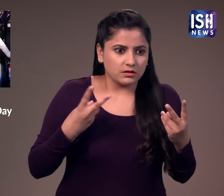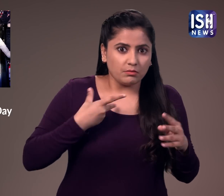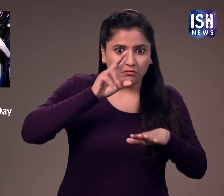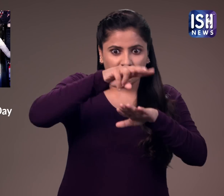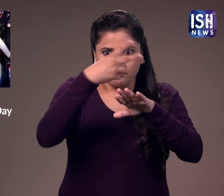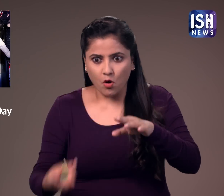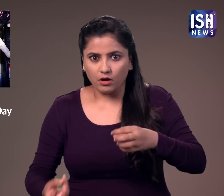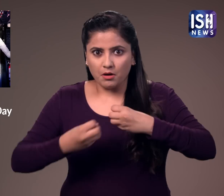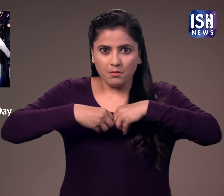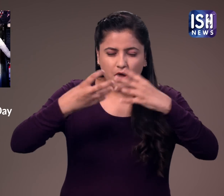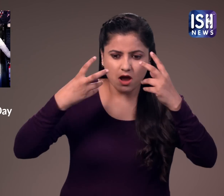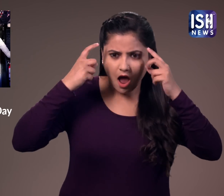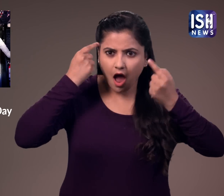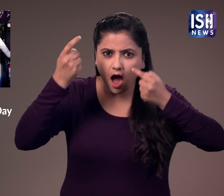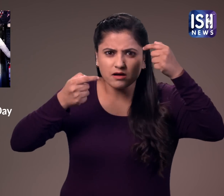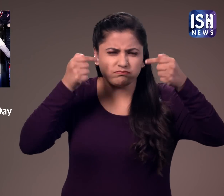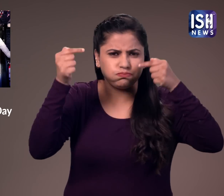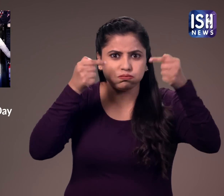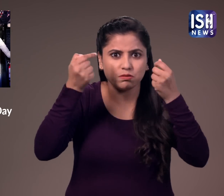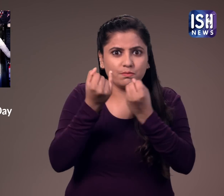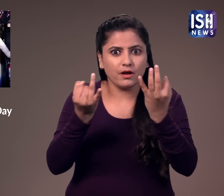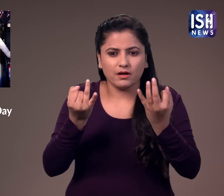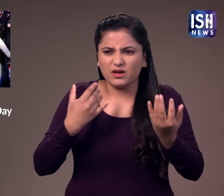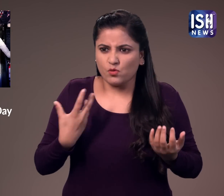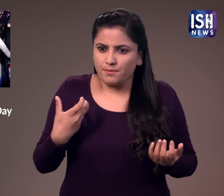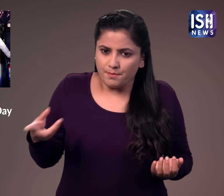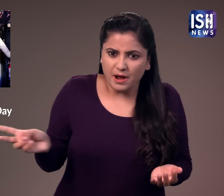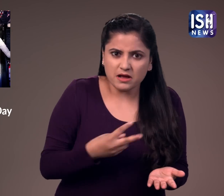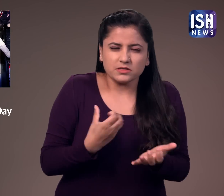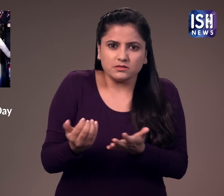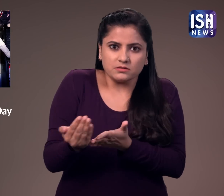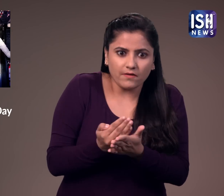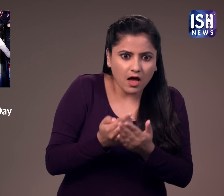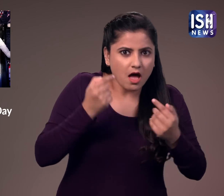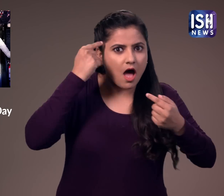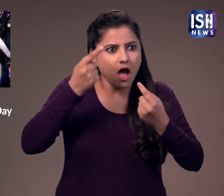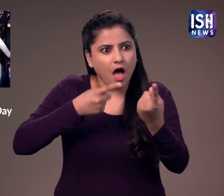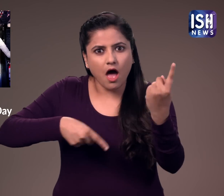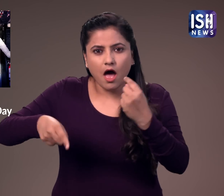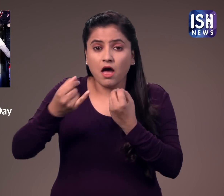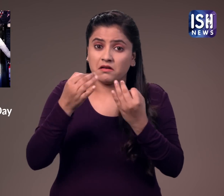and will have lot of negative thoughts. You would want the flight to return safely.